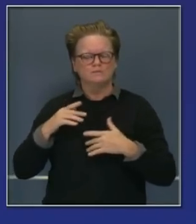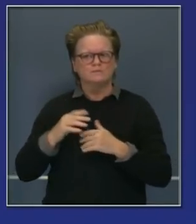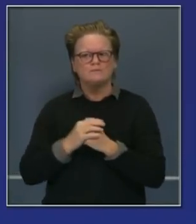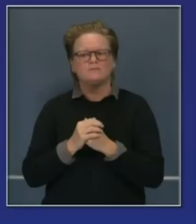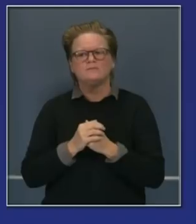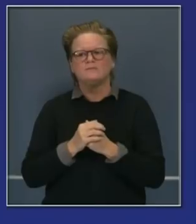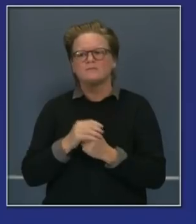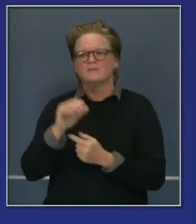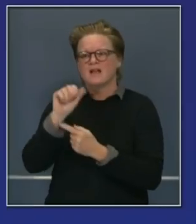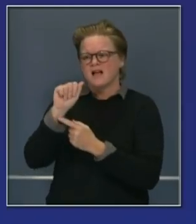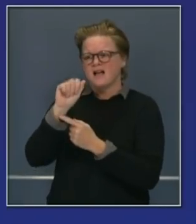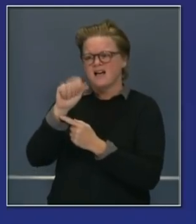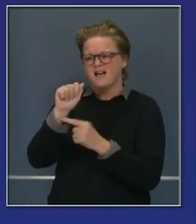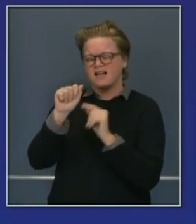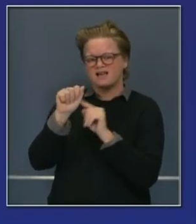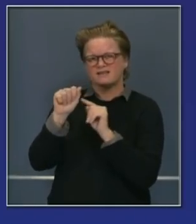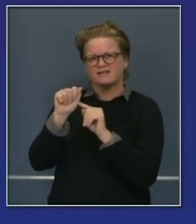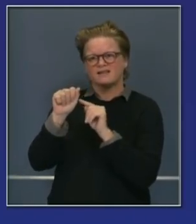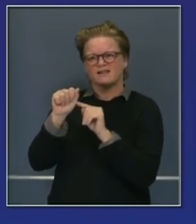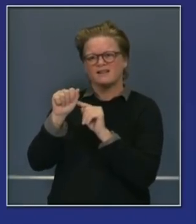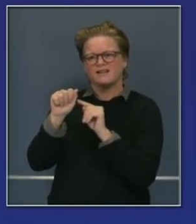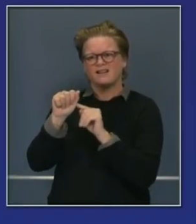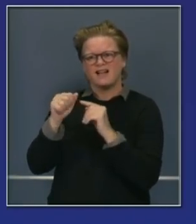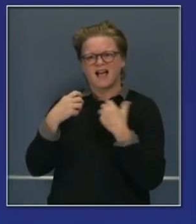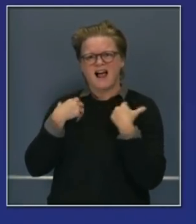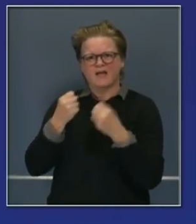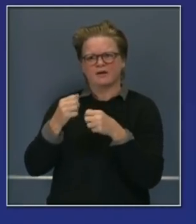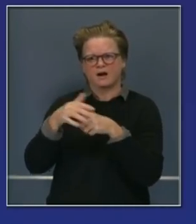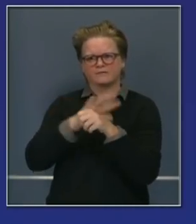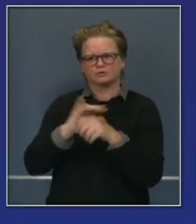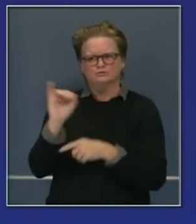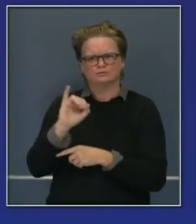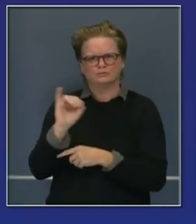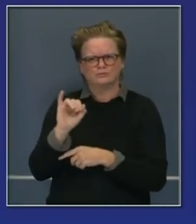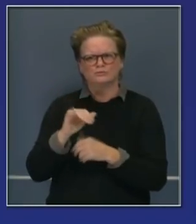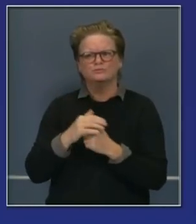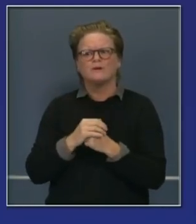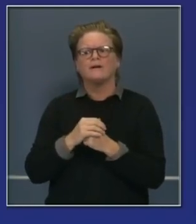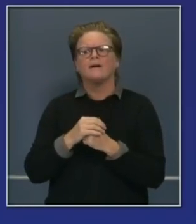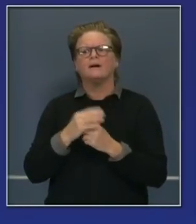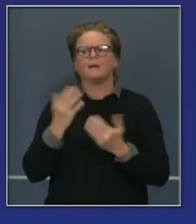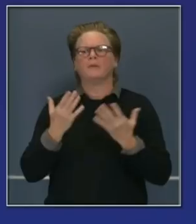PROFOUNDLY SIGNIFICANT TO EACH AND EVERY ONE OF YOU WATCHING. I WILL JUST REMIND YOU THERE ARE MANY OTHER THINGS THAT THE ACA COVERS.